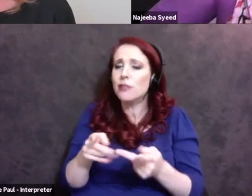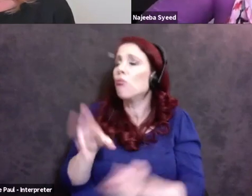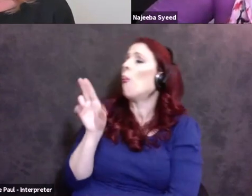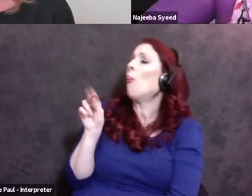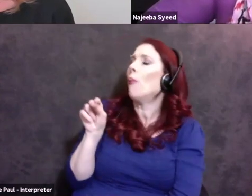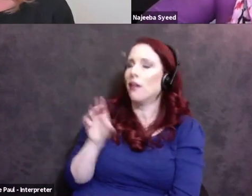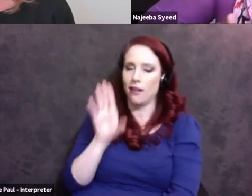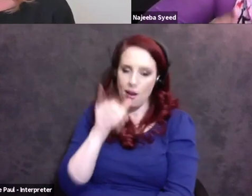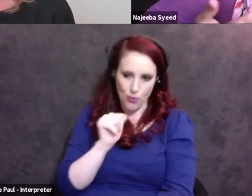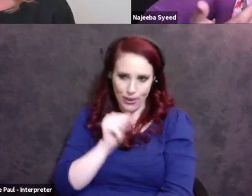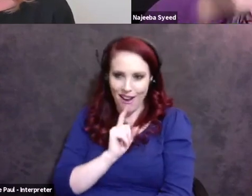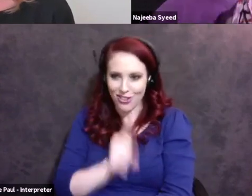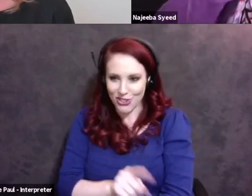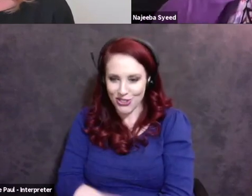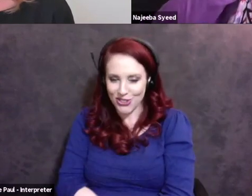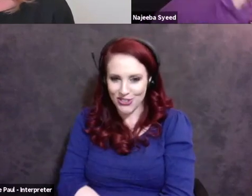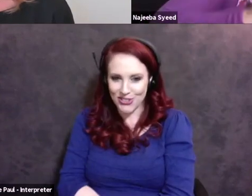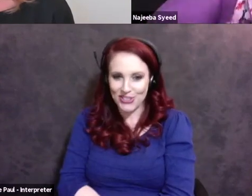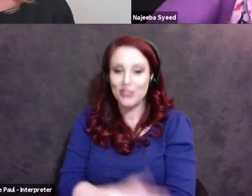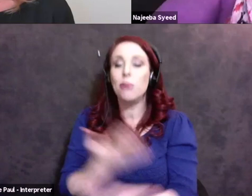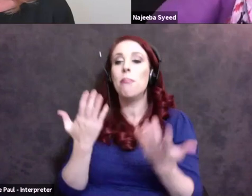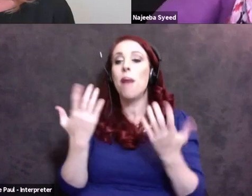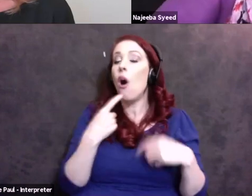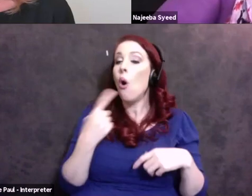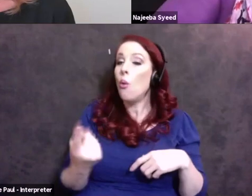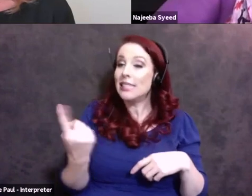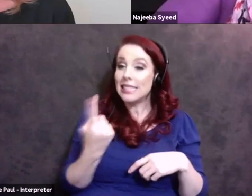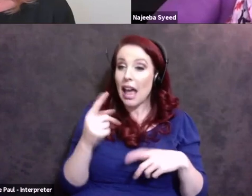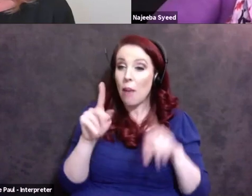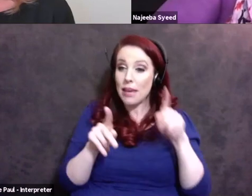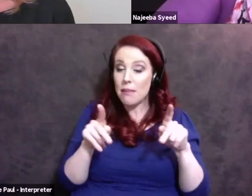people to be in community is to be in conflict.